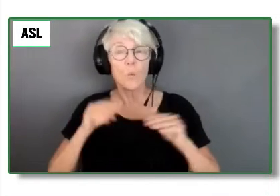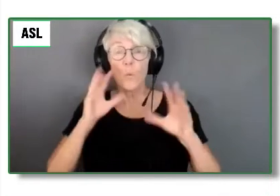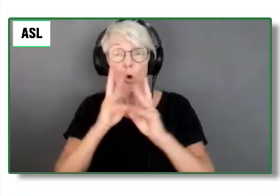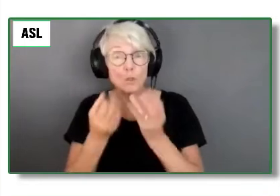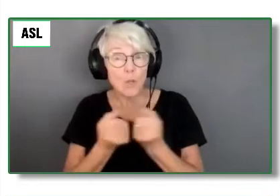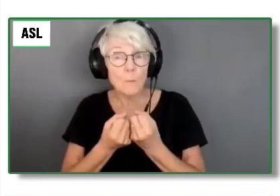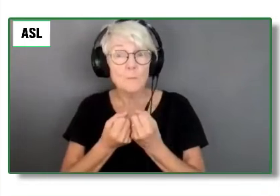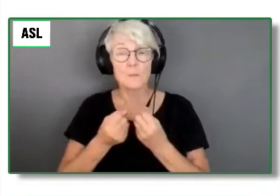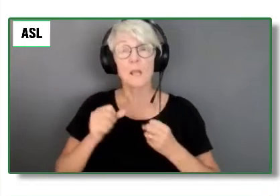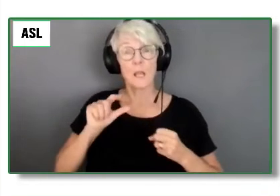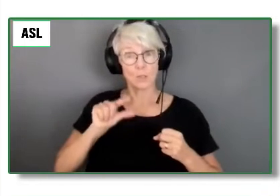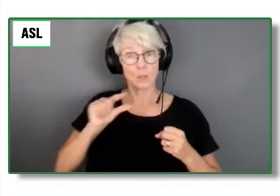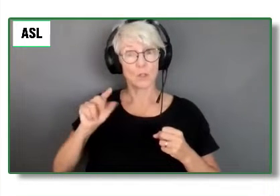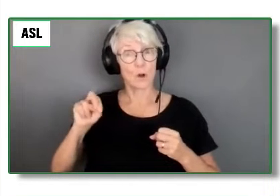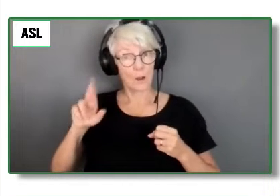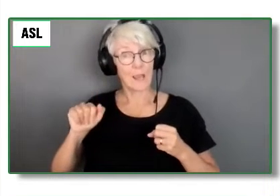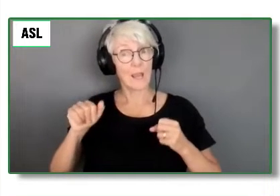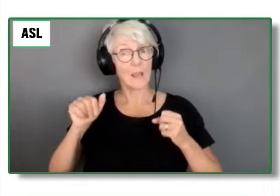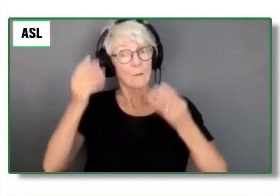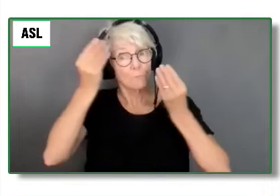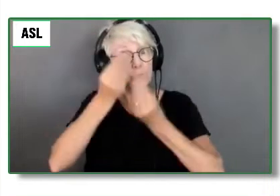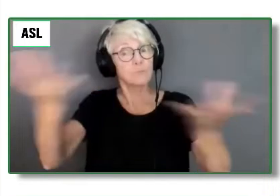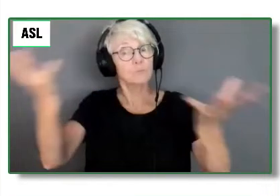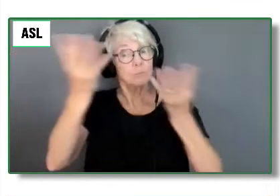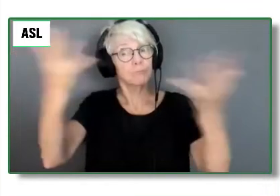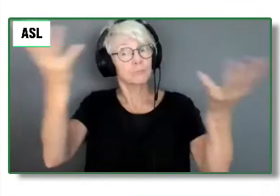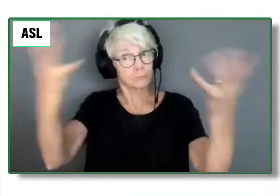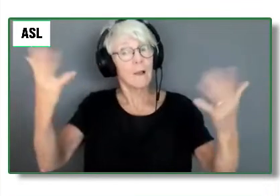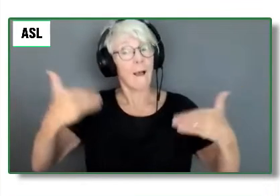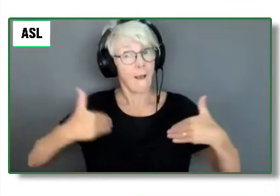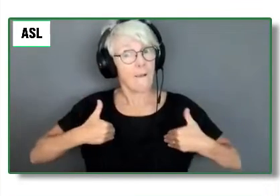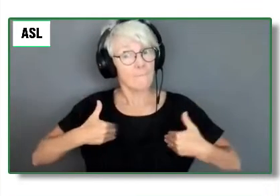get the word out about planned access improvements